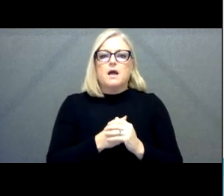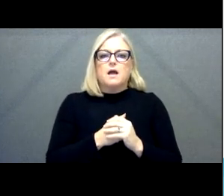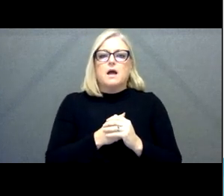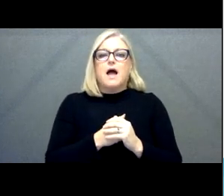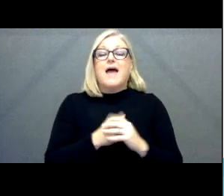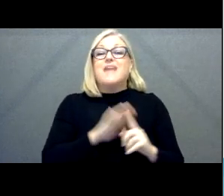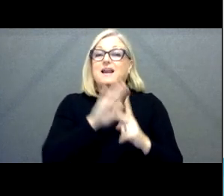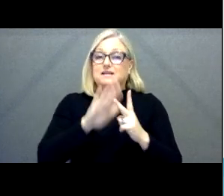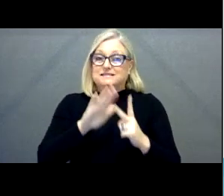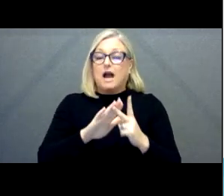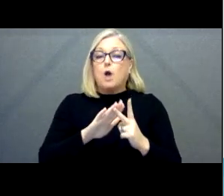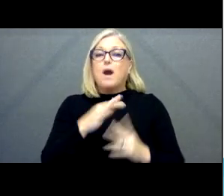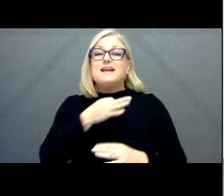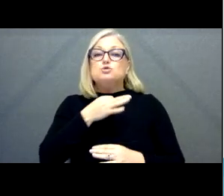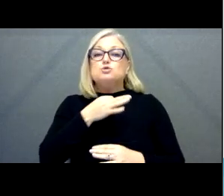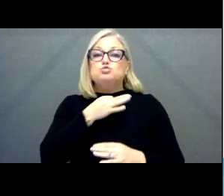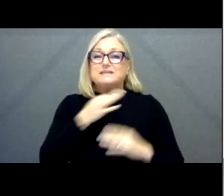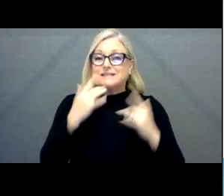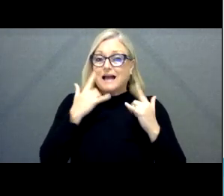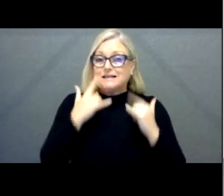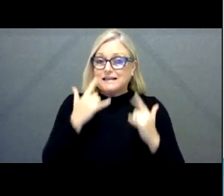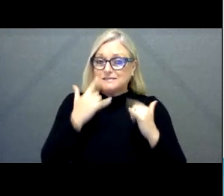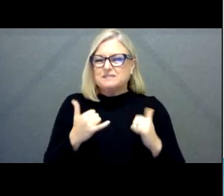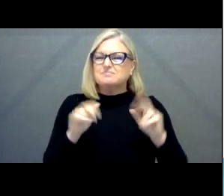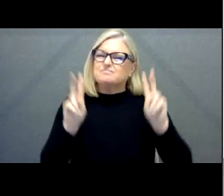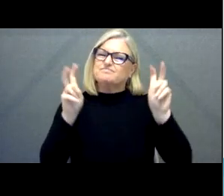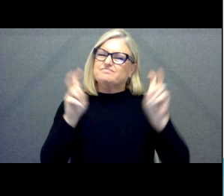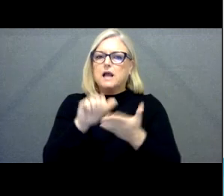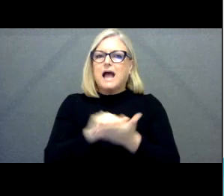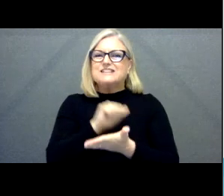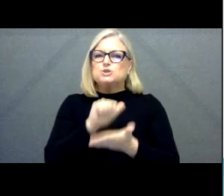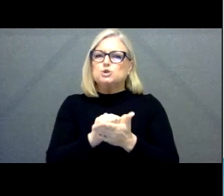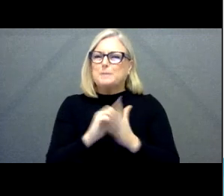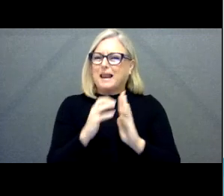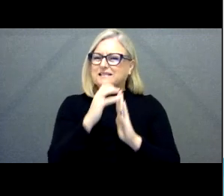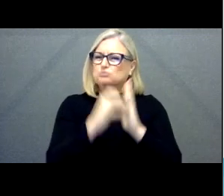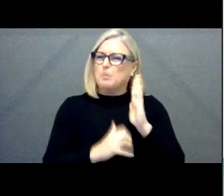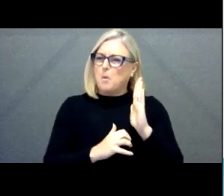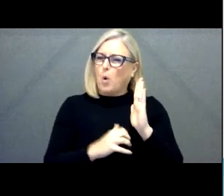assessment which takes the form of a suitability report so you can see there the guideline and the